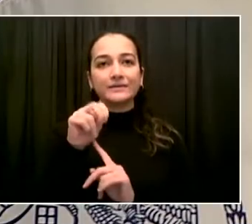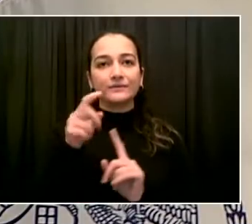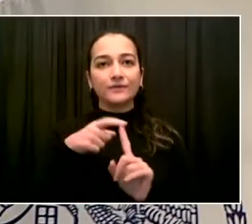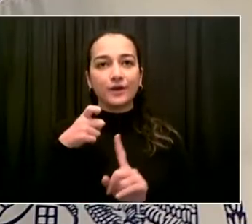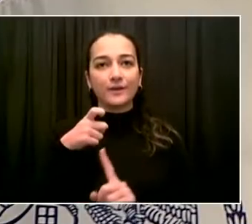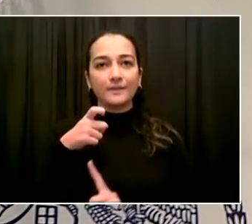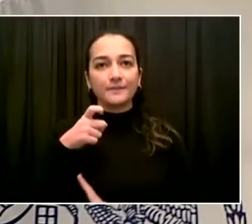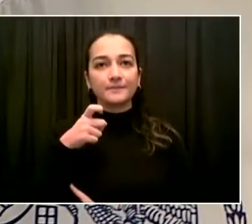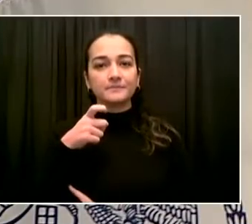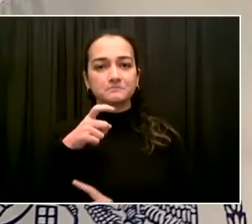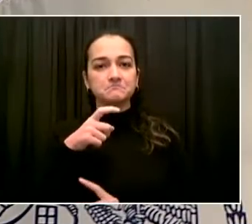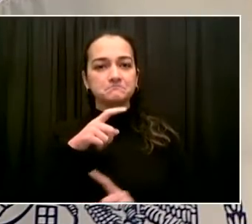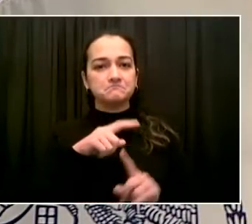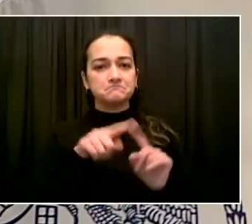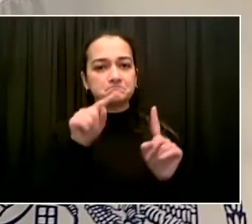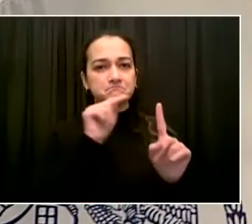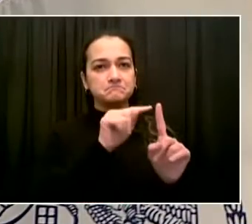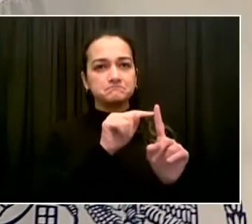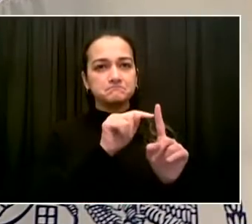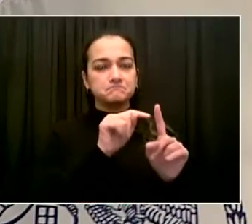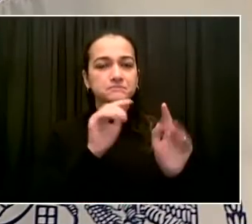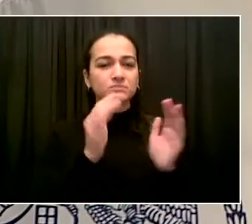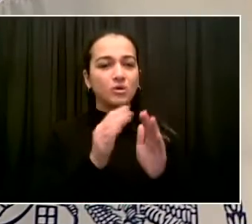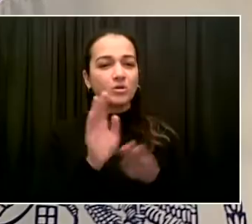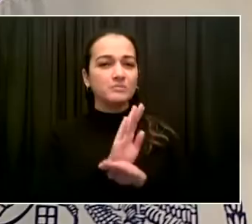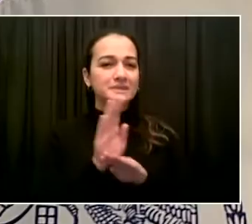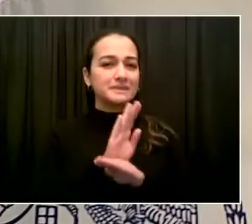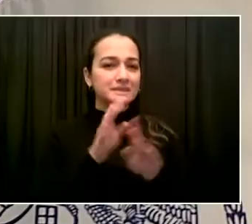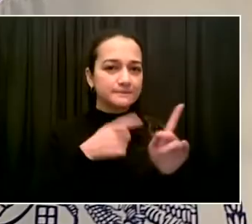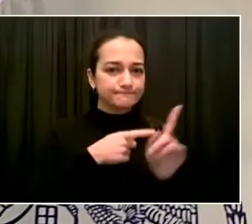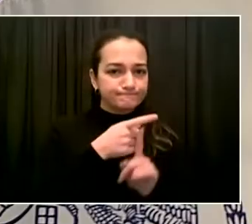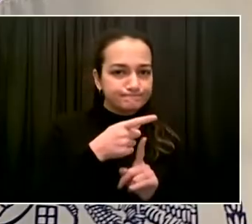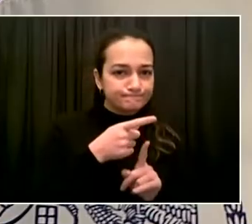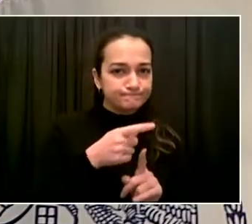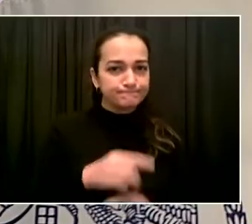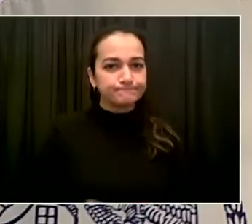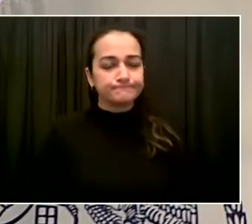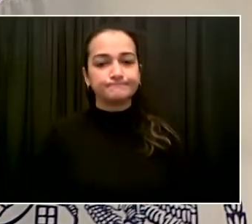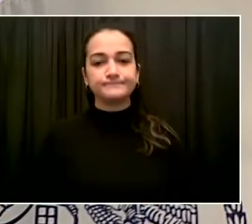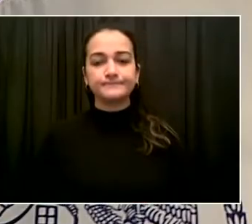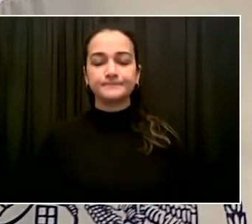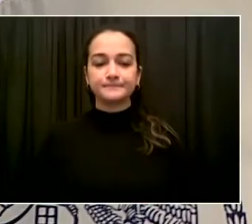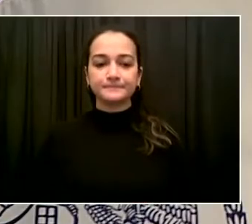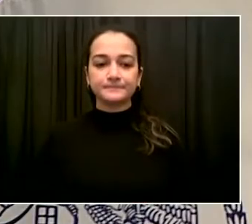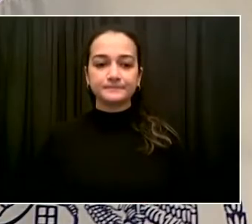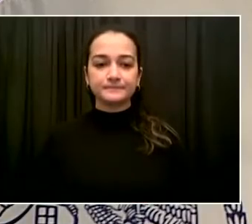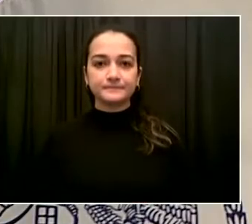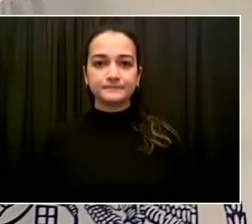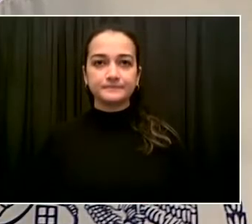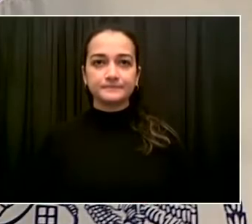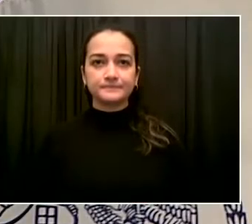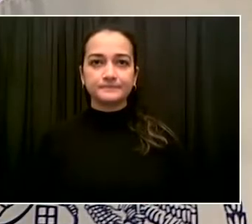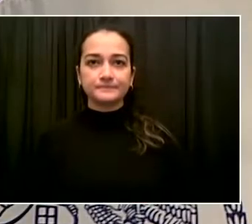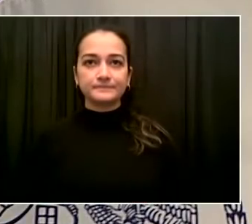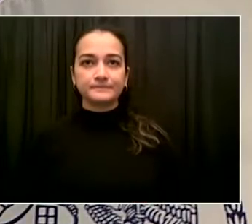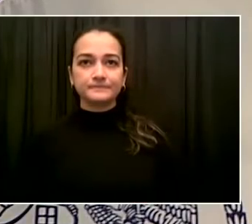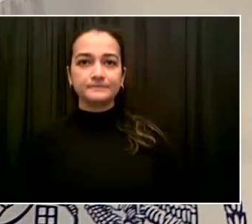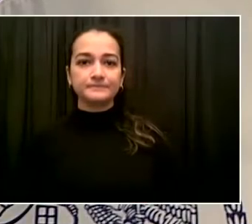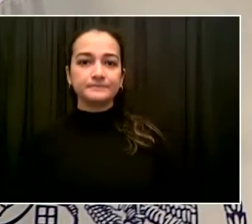DEPUTY MAYOR SMALL BUSINESSES COMMISSIONER.